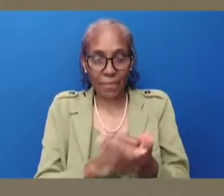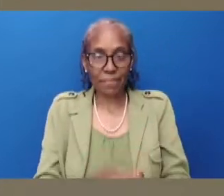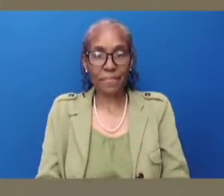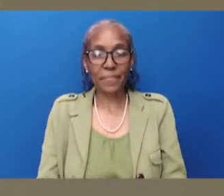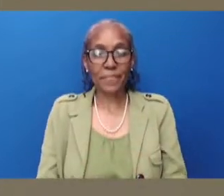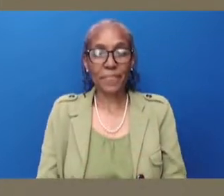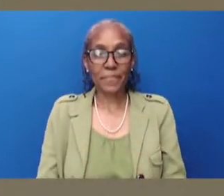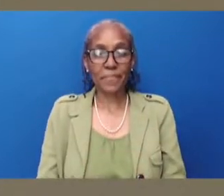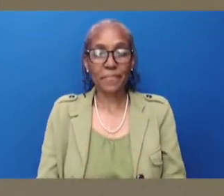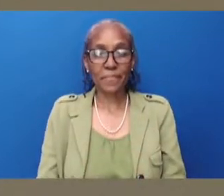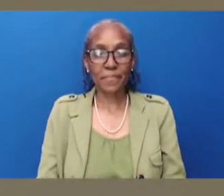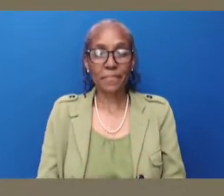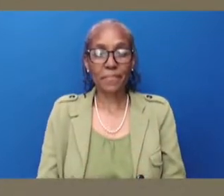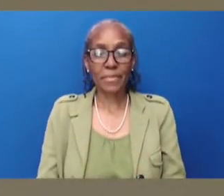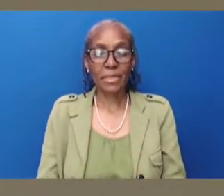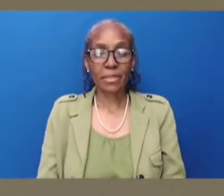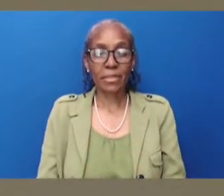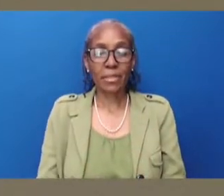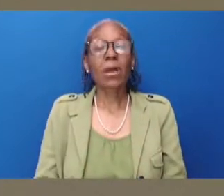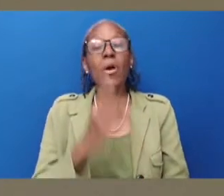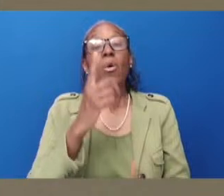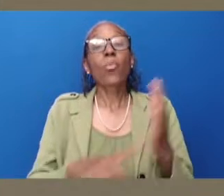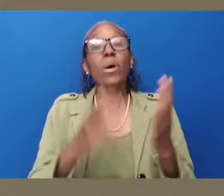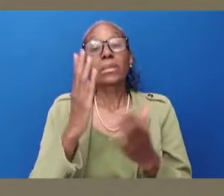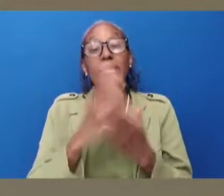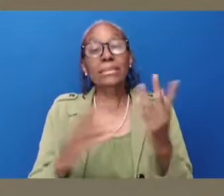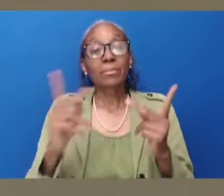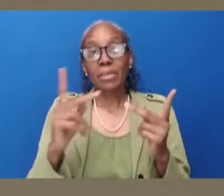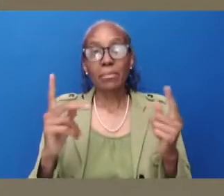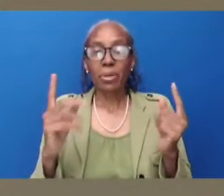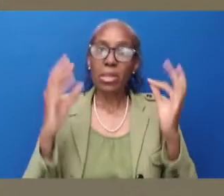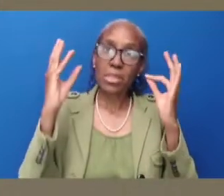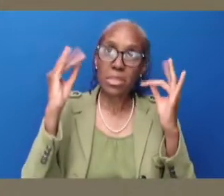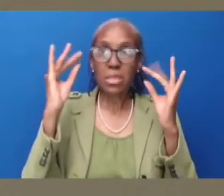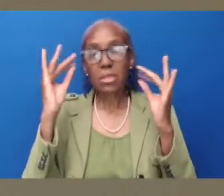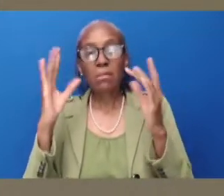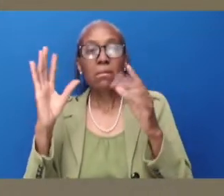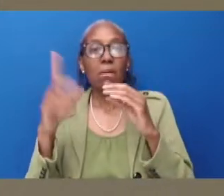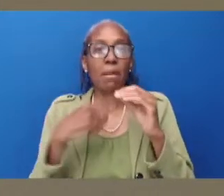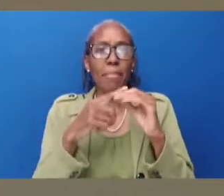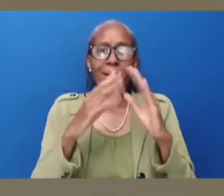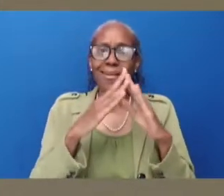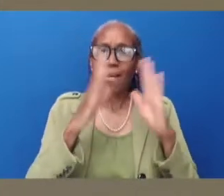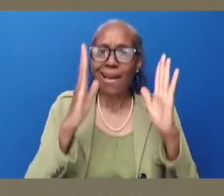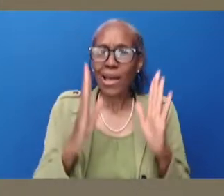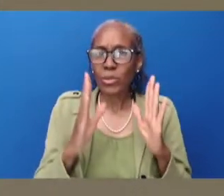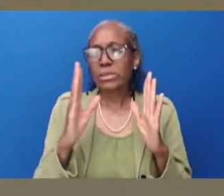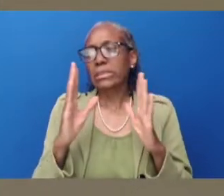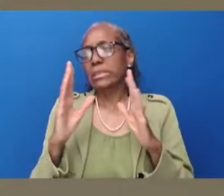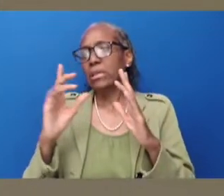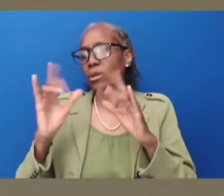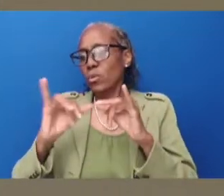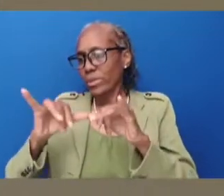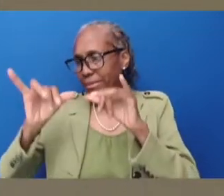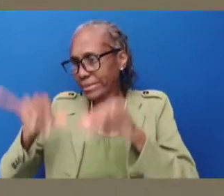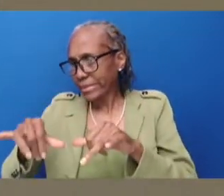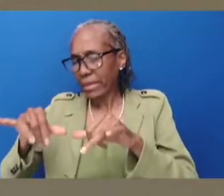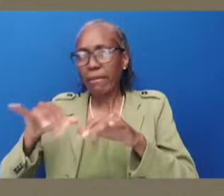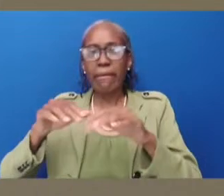AGAIN, I HAVE CHILLS THINKING ABOUT THAT.